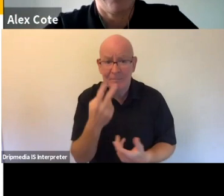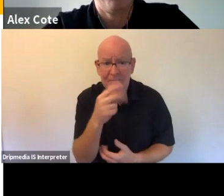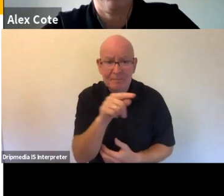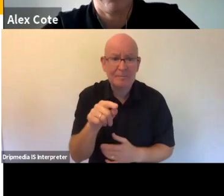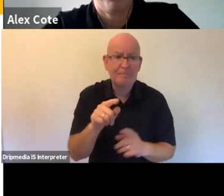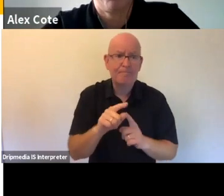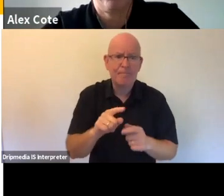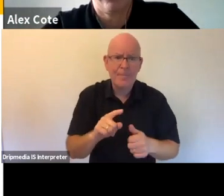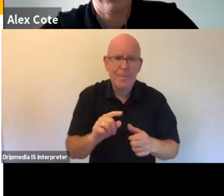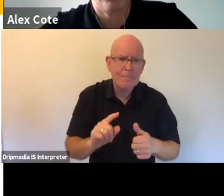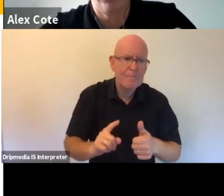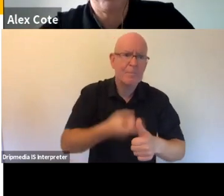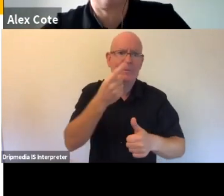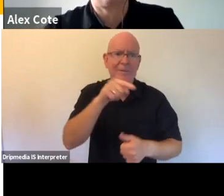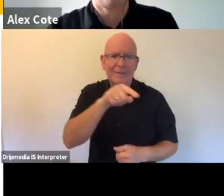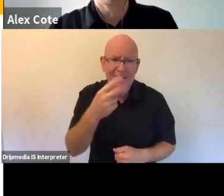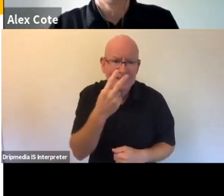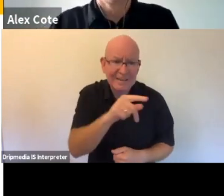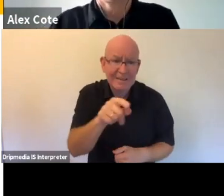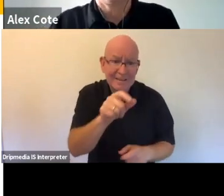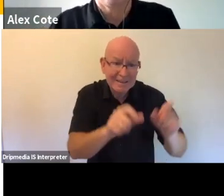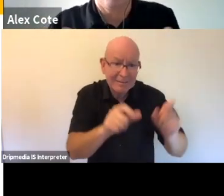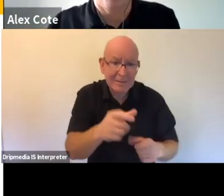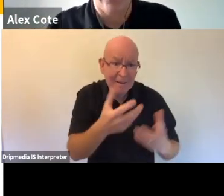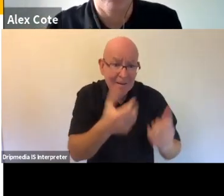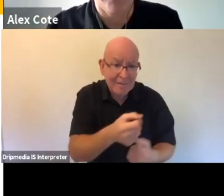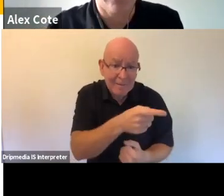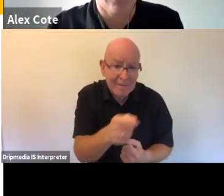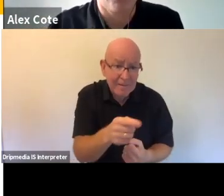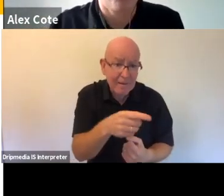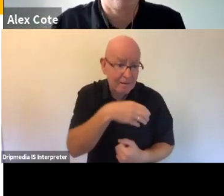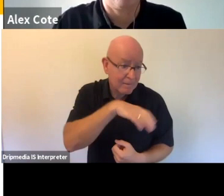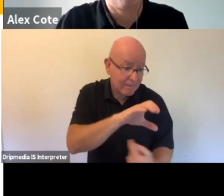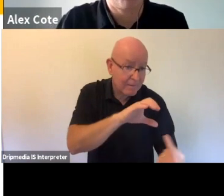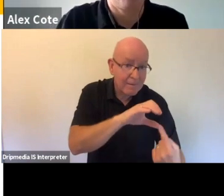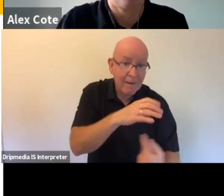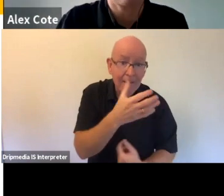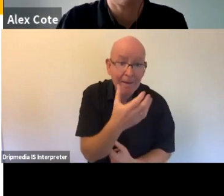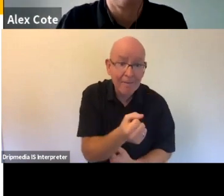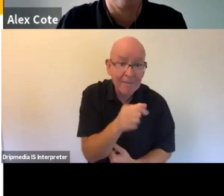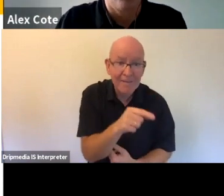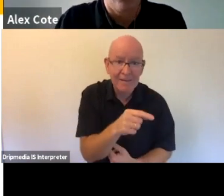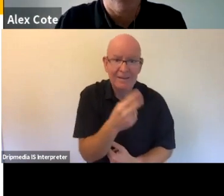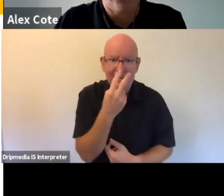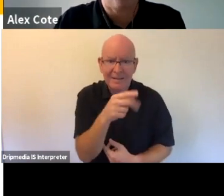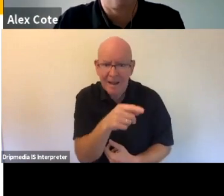And if they do have one, it’s often with very limited coverage, with schemes that are for persons with…